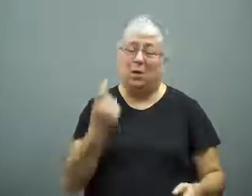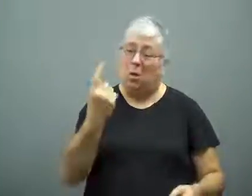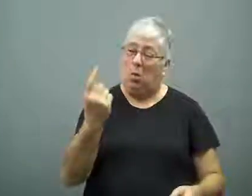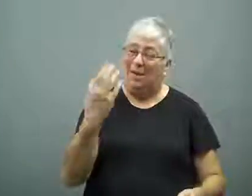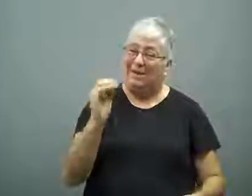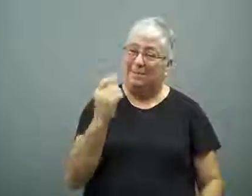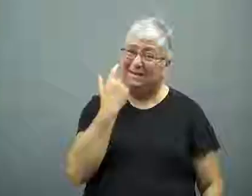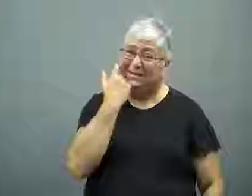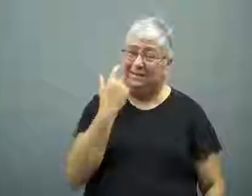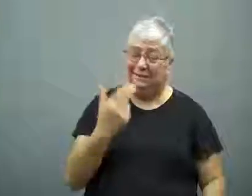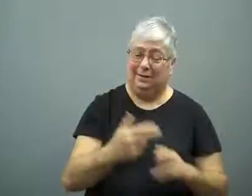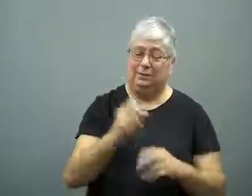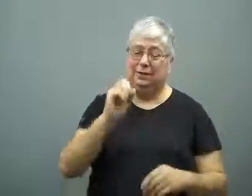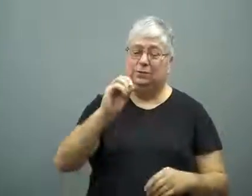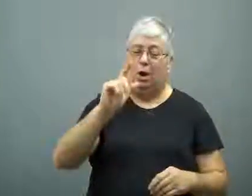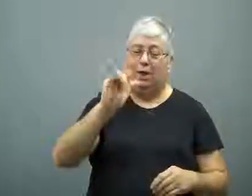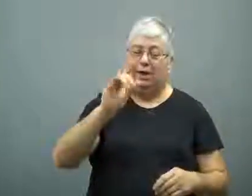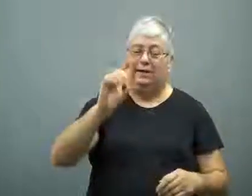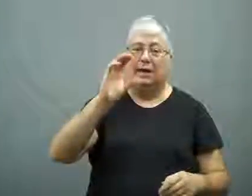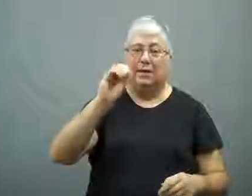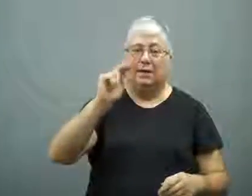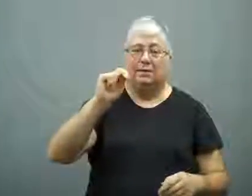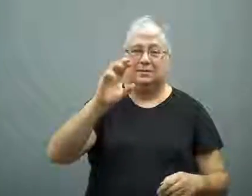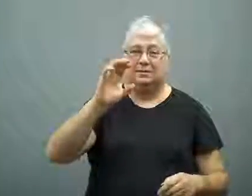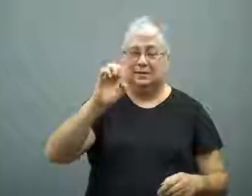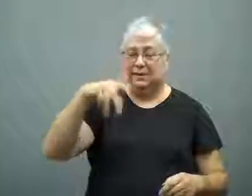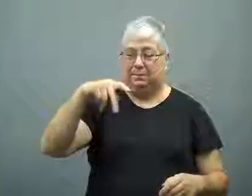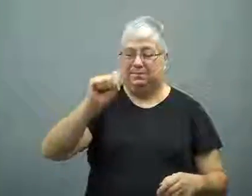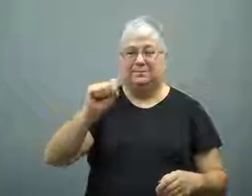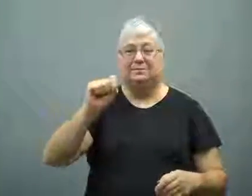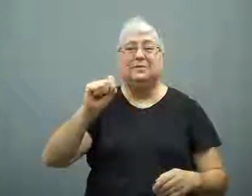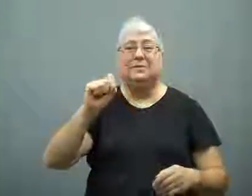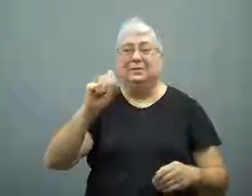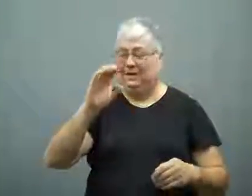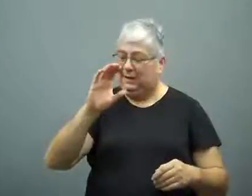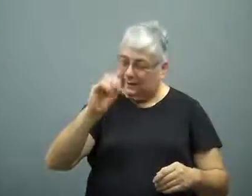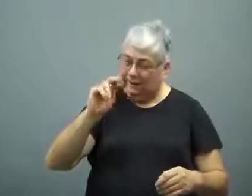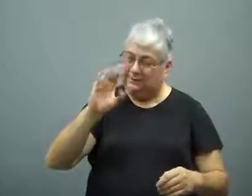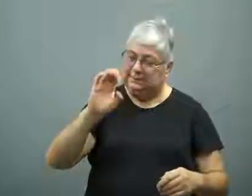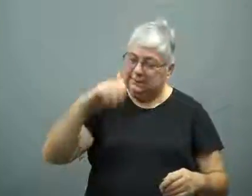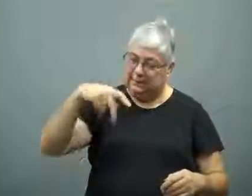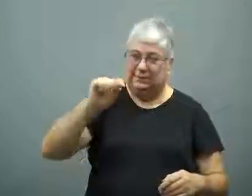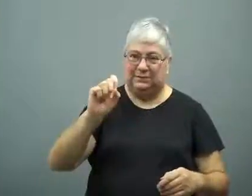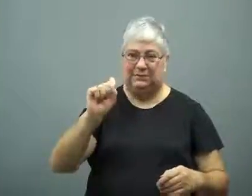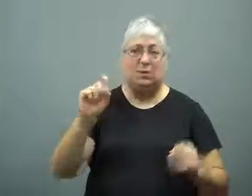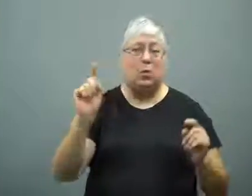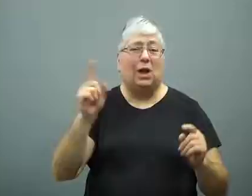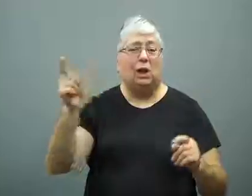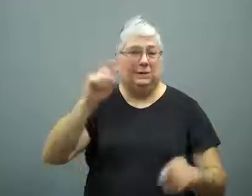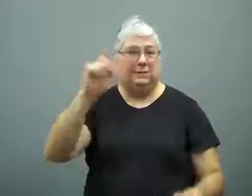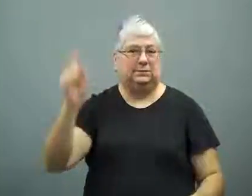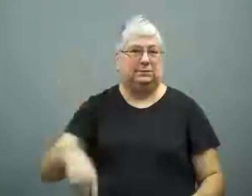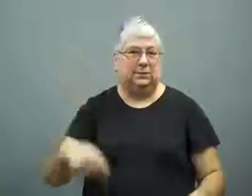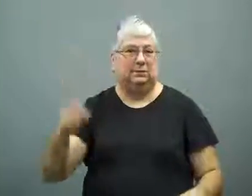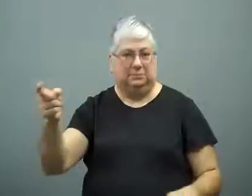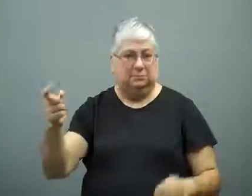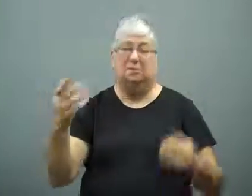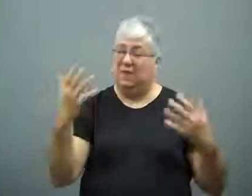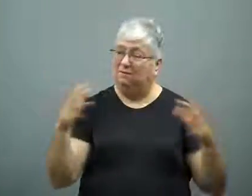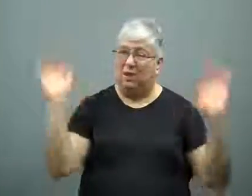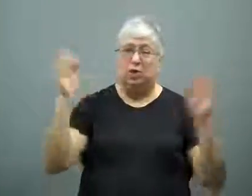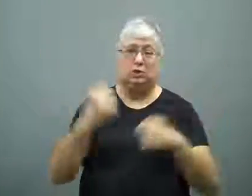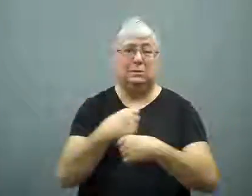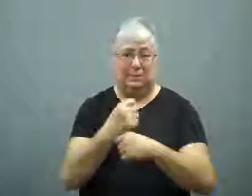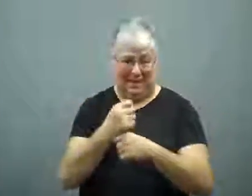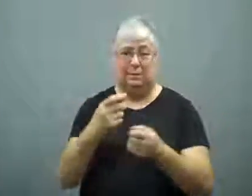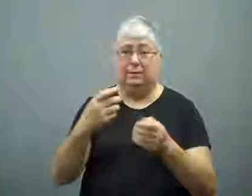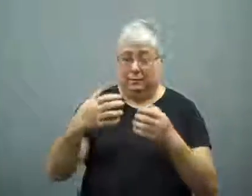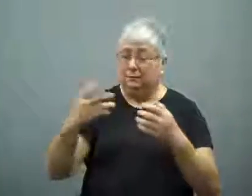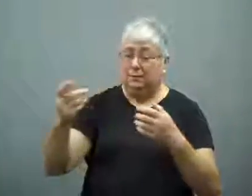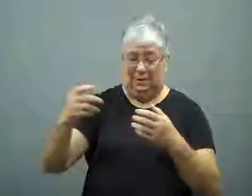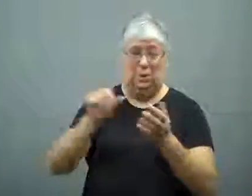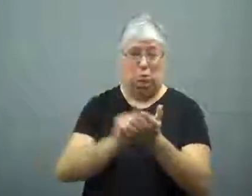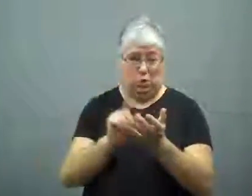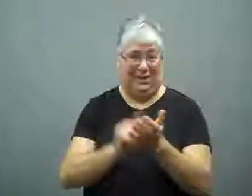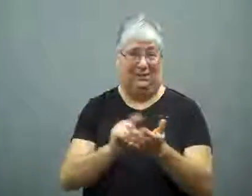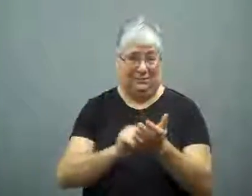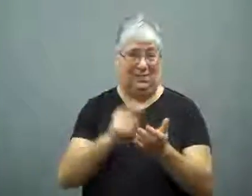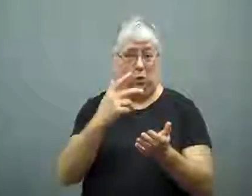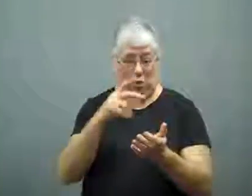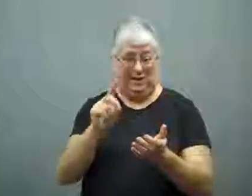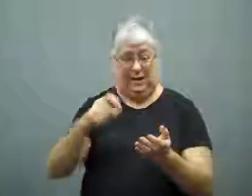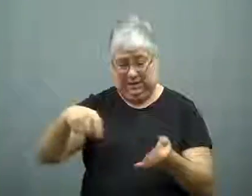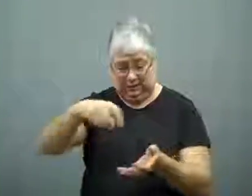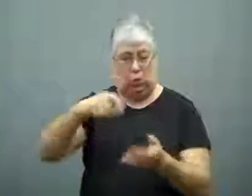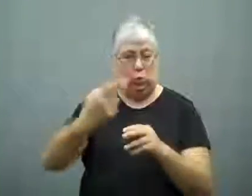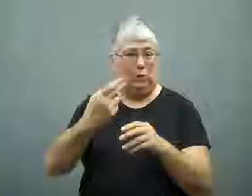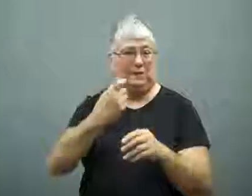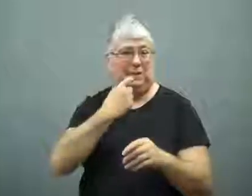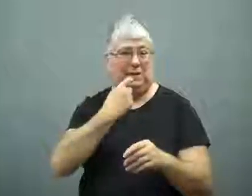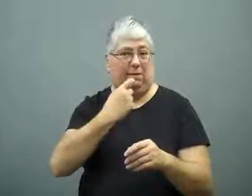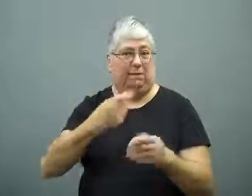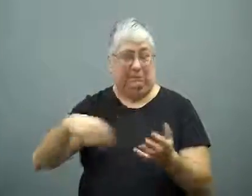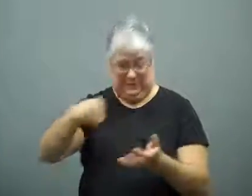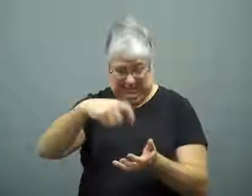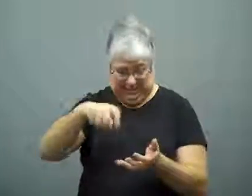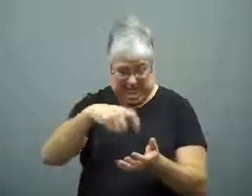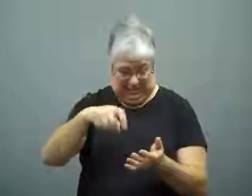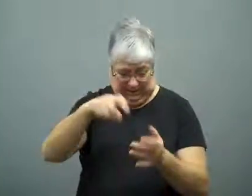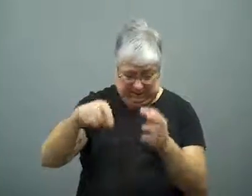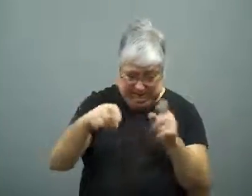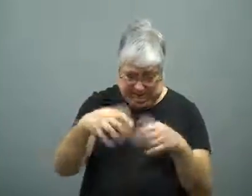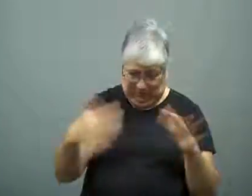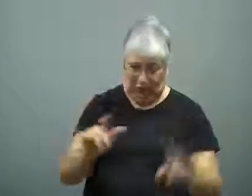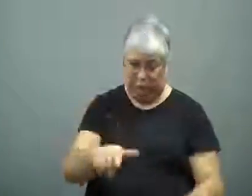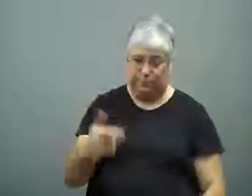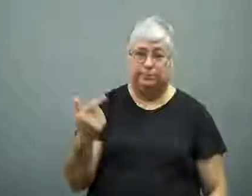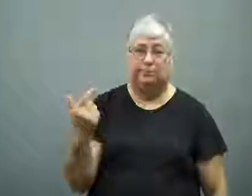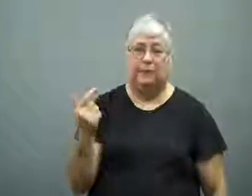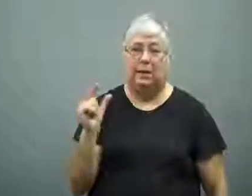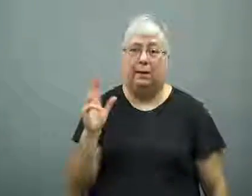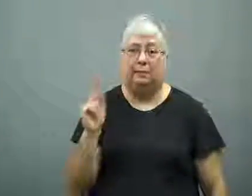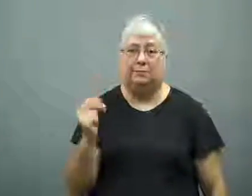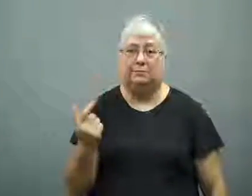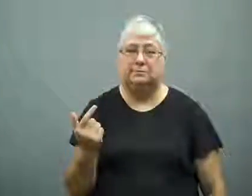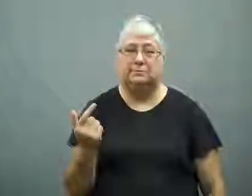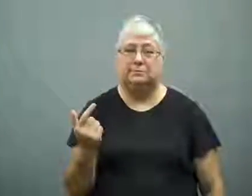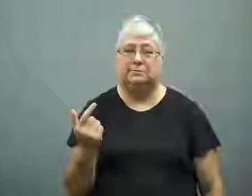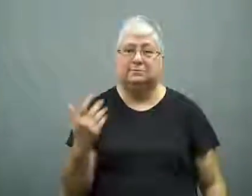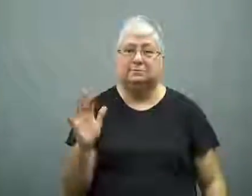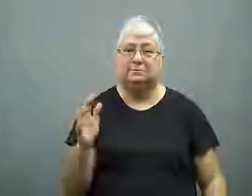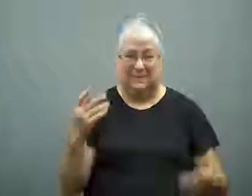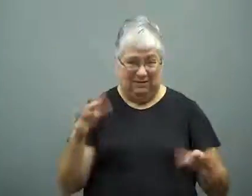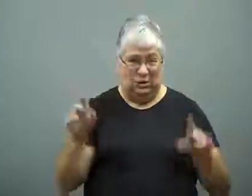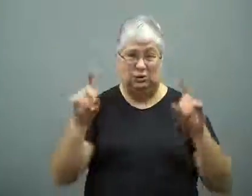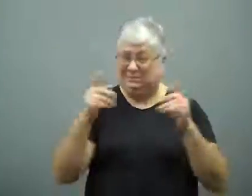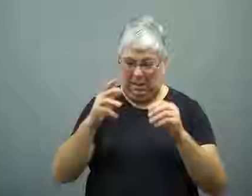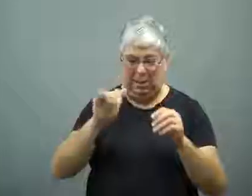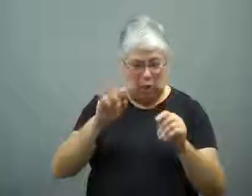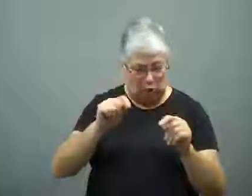Solid Concepts of Texas has managed to print out a metal gun.